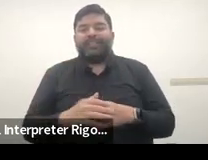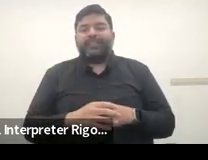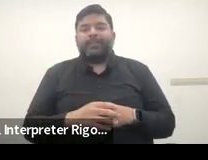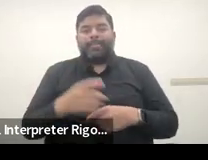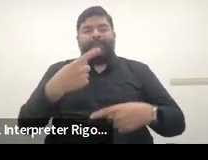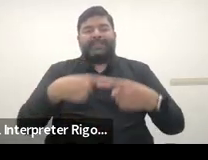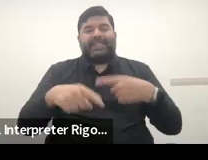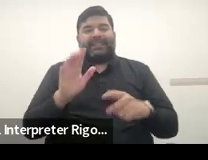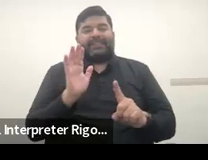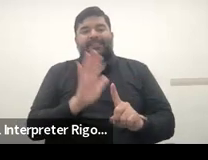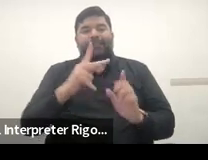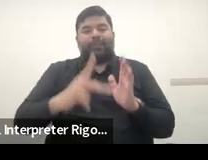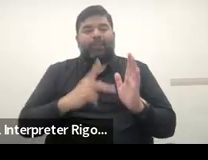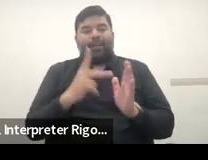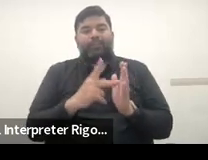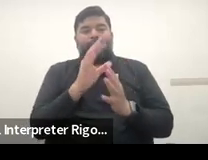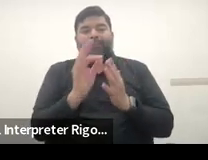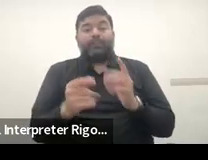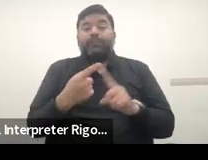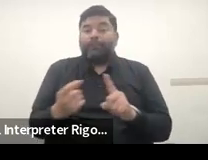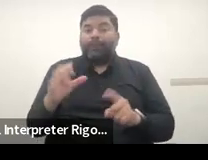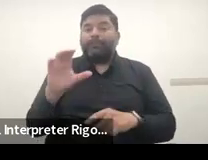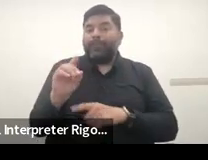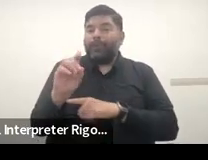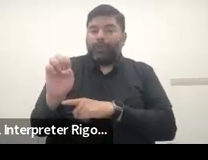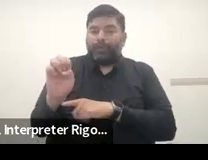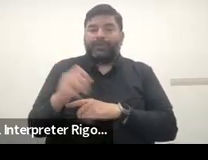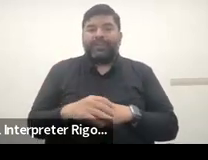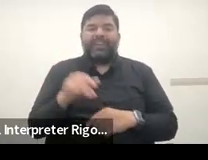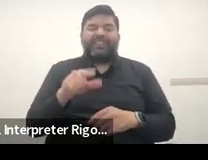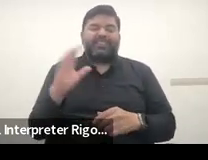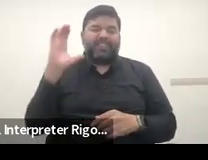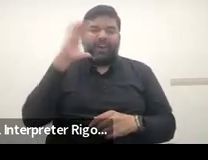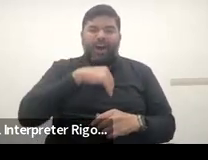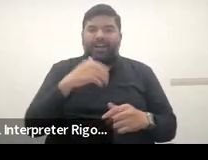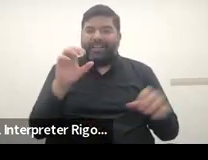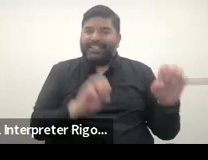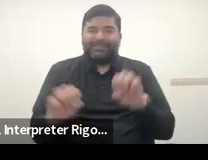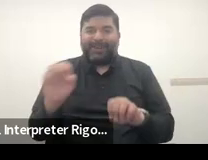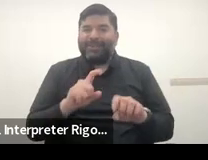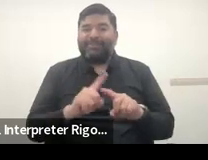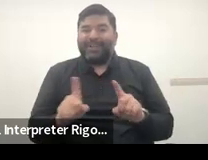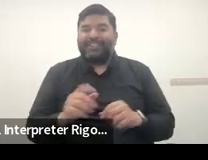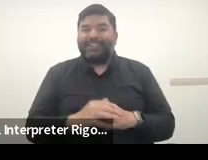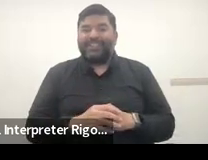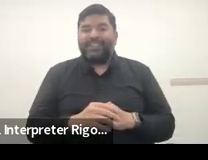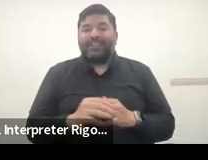features from the codes and this is a weird experiment but very cool. Without giving